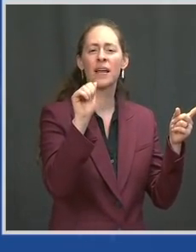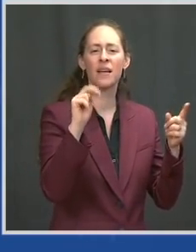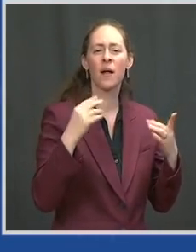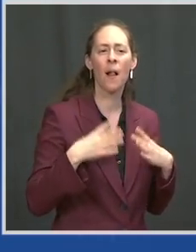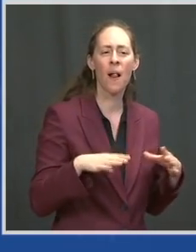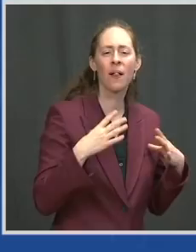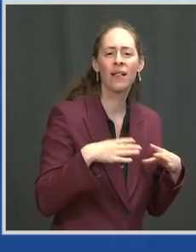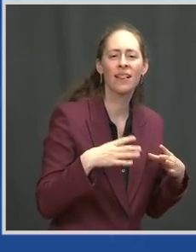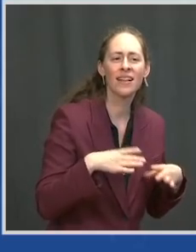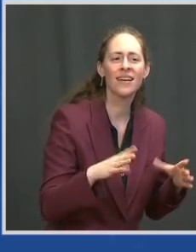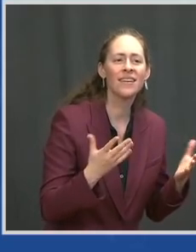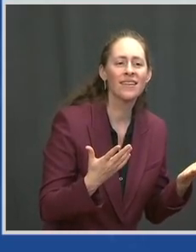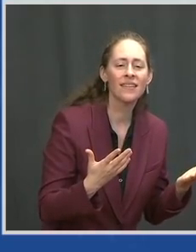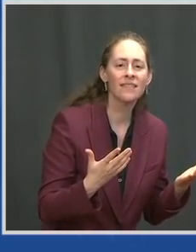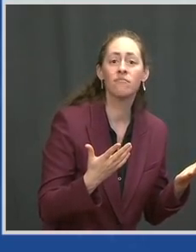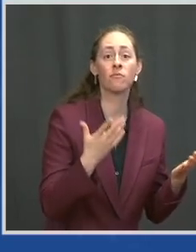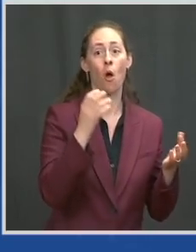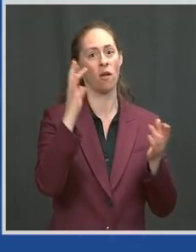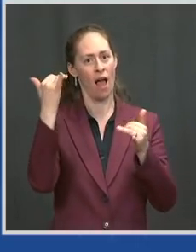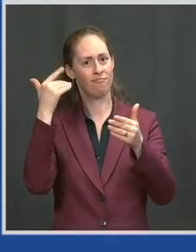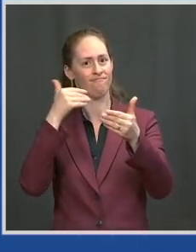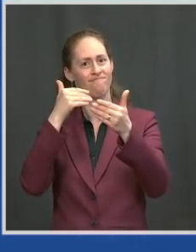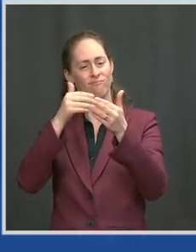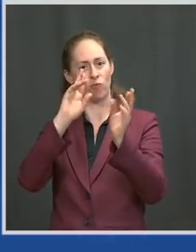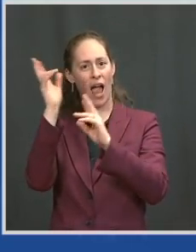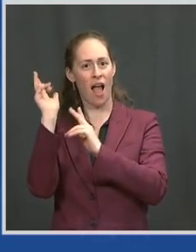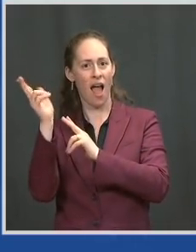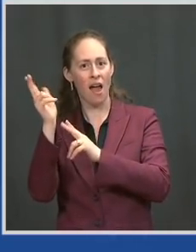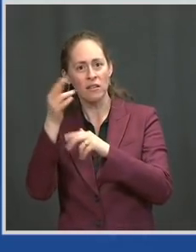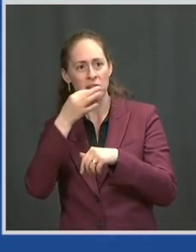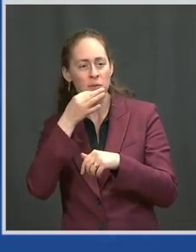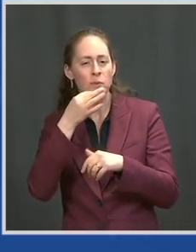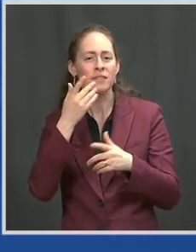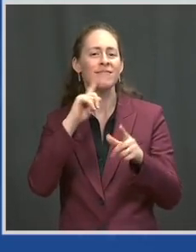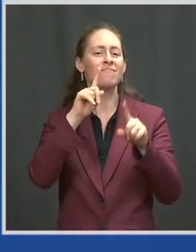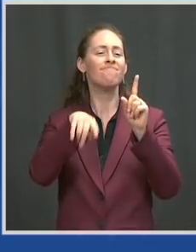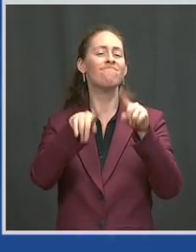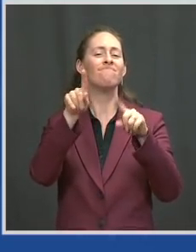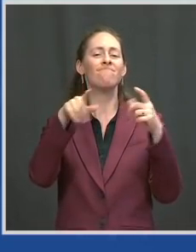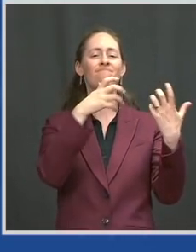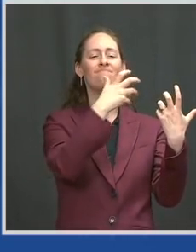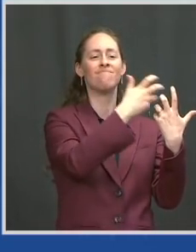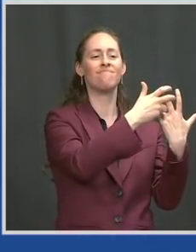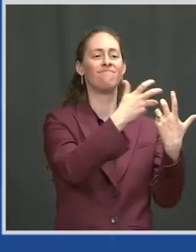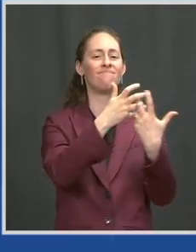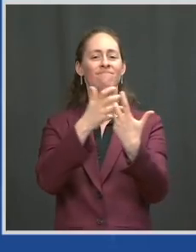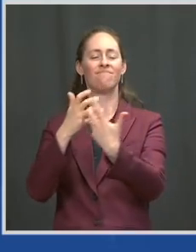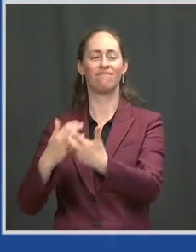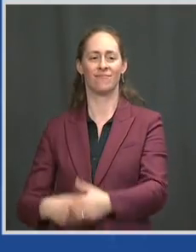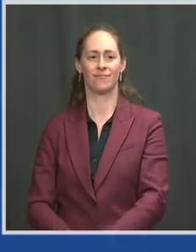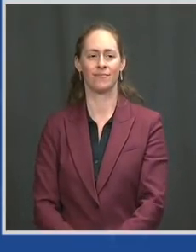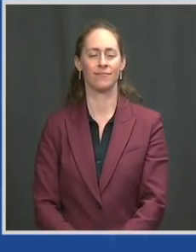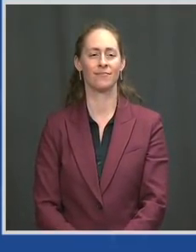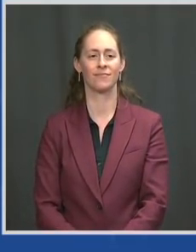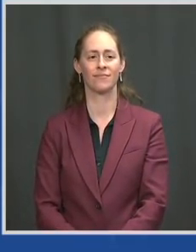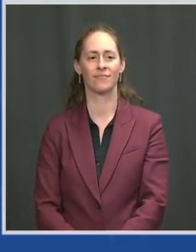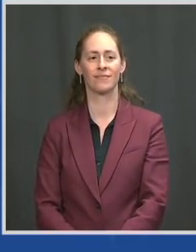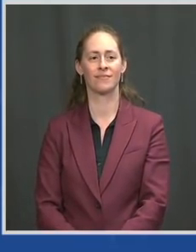And people want to go to the Sea Dogs because, as Charlie Baker knows, the season has opened up. The President: Yep. Governor Mills: I think it's a good incentive.